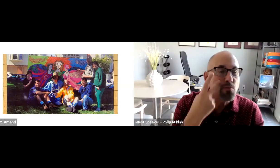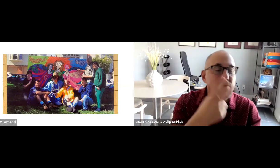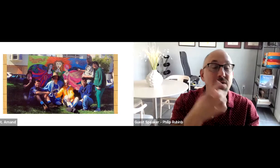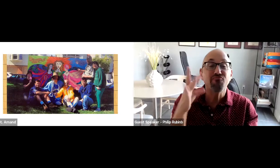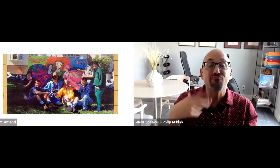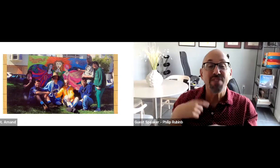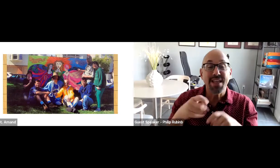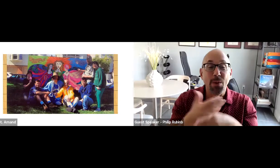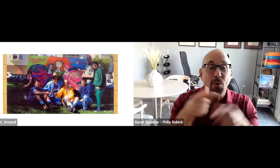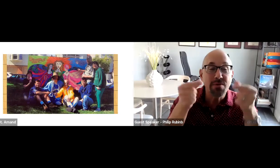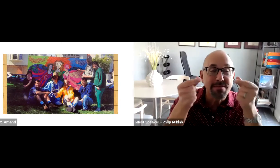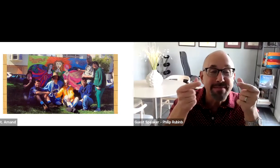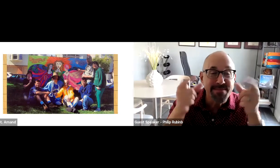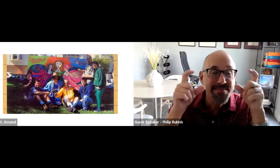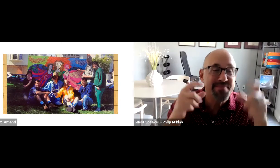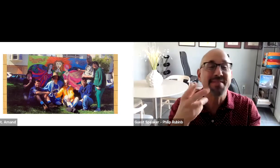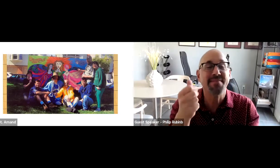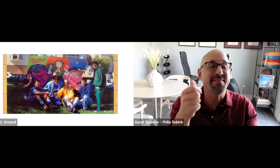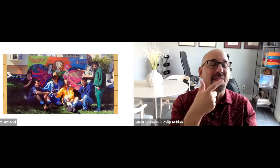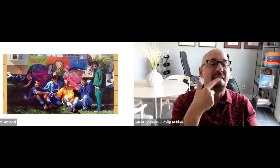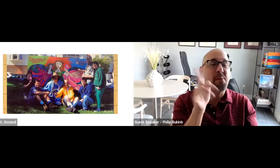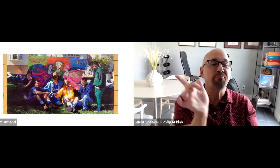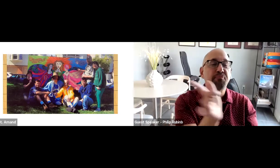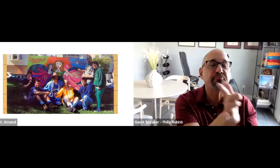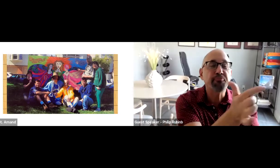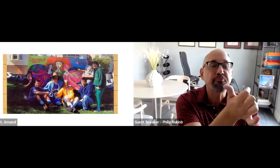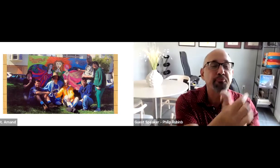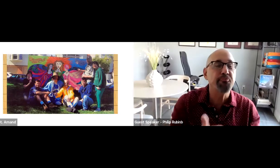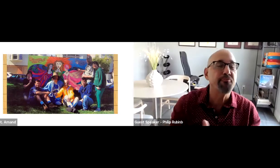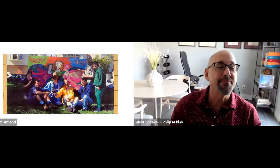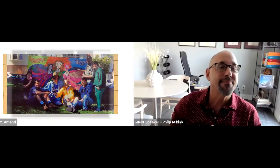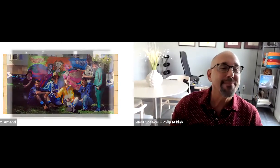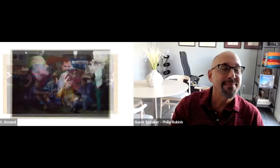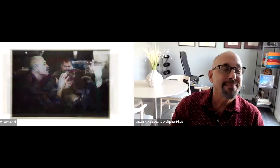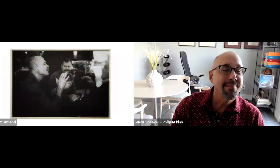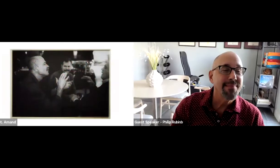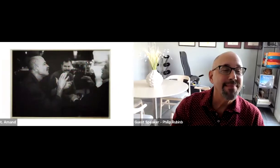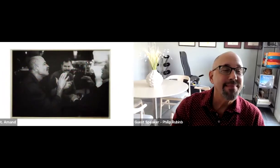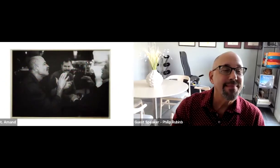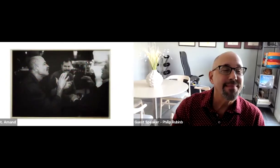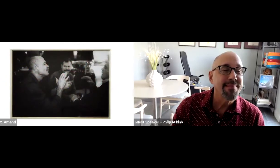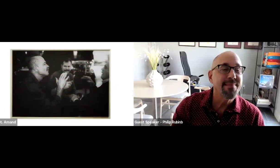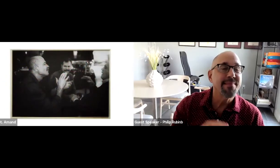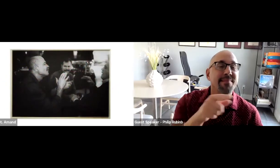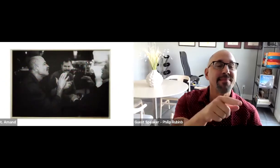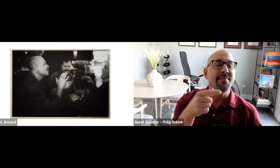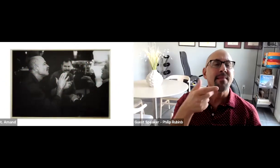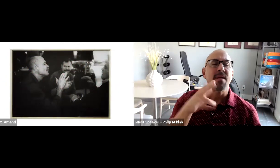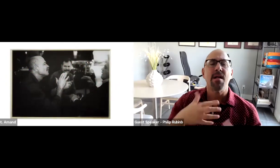is the person with the necklace, and it's hard to see anybody, but I need thicker glasses, I think. Heh heh heh!